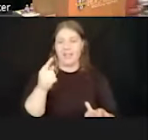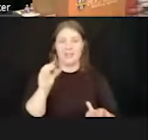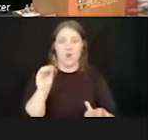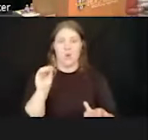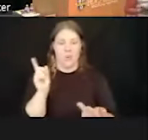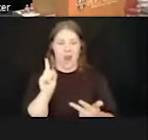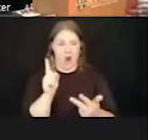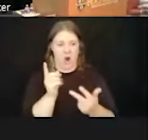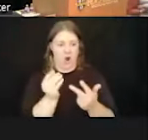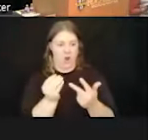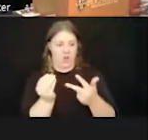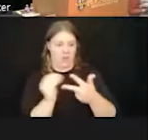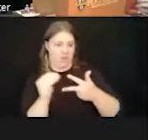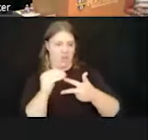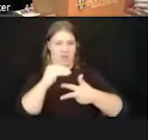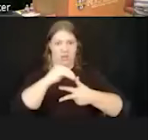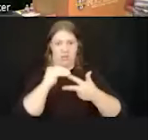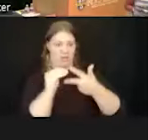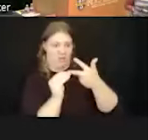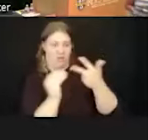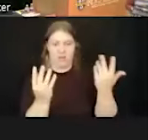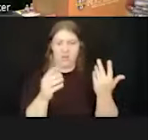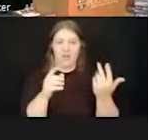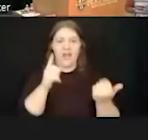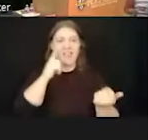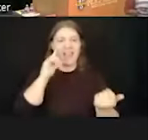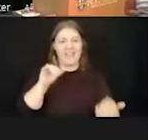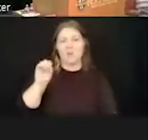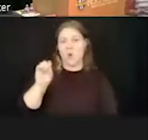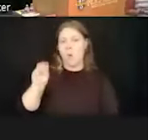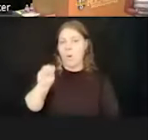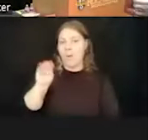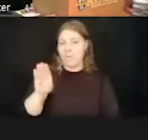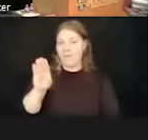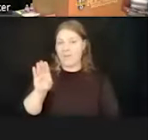think that that's something that the OM is going to correct in the future uh we're new no longer